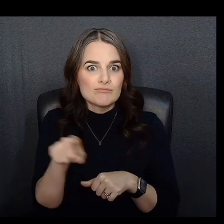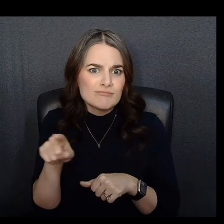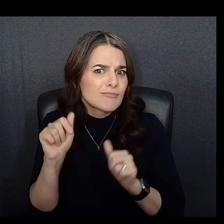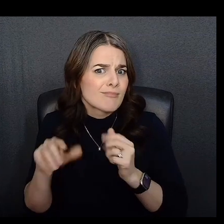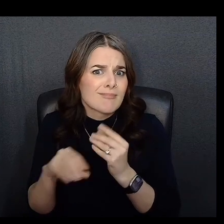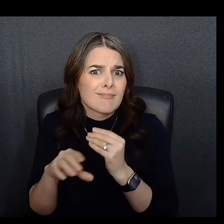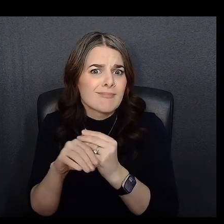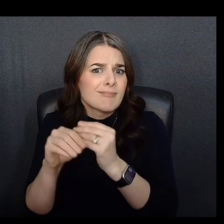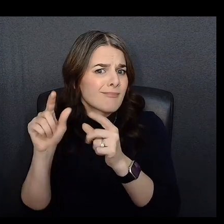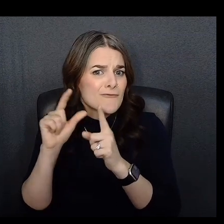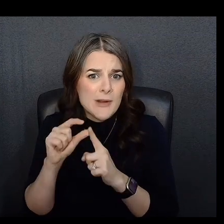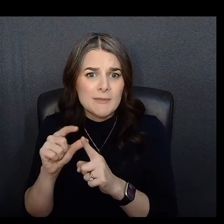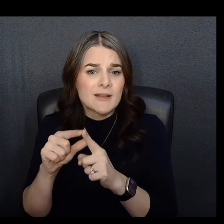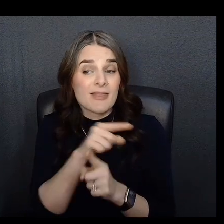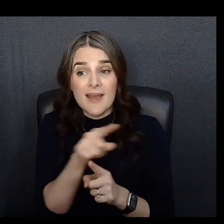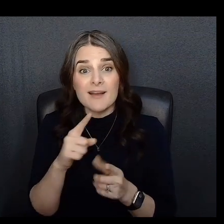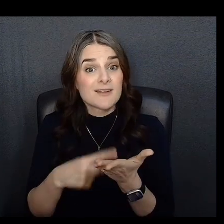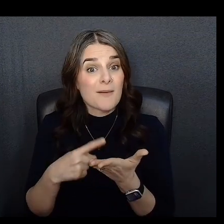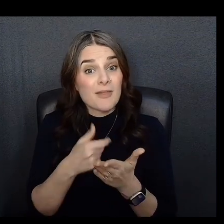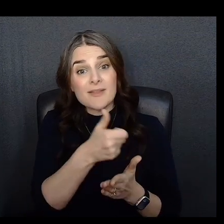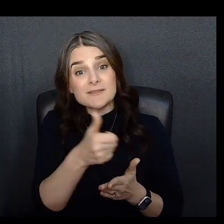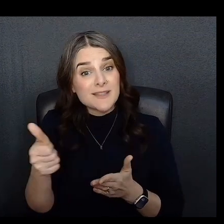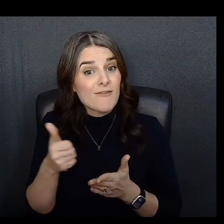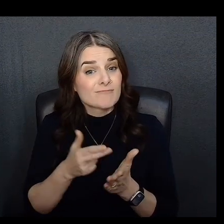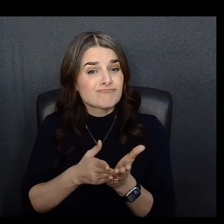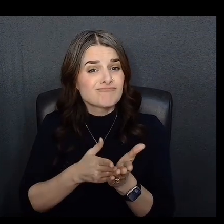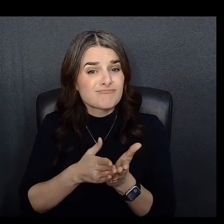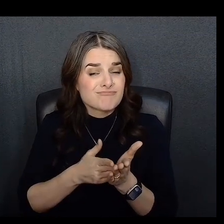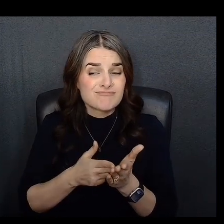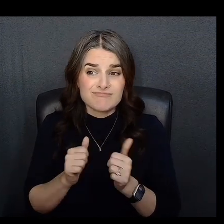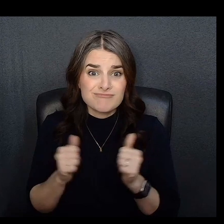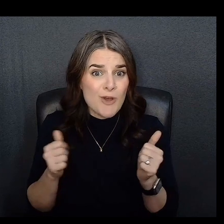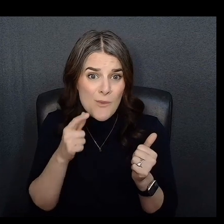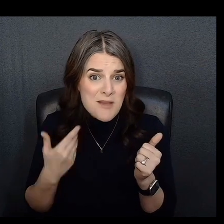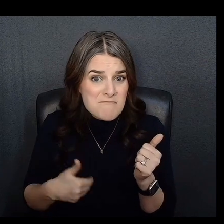to talk about their authentic self is important, and also to be able to talk about safety